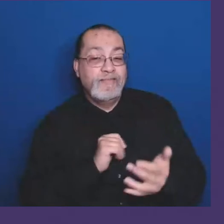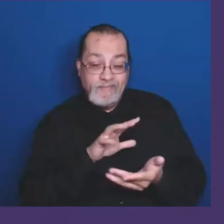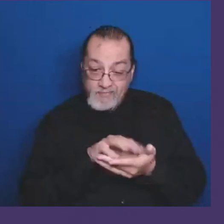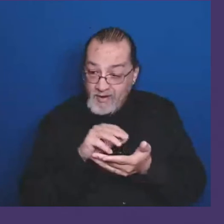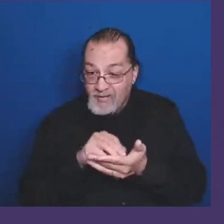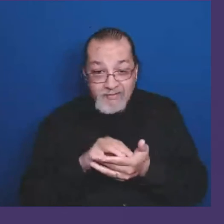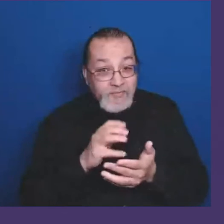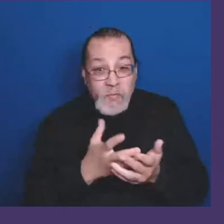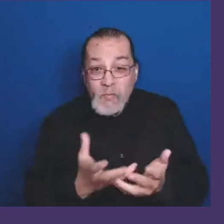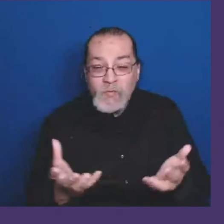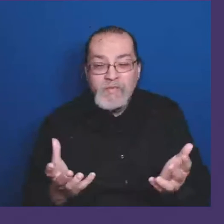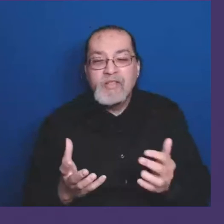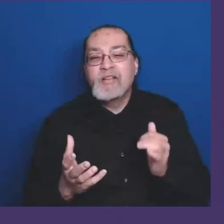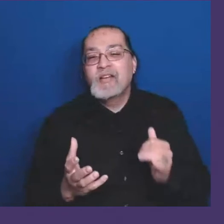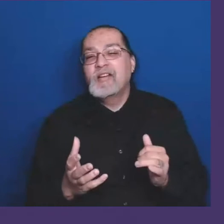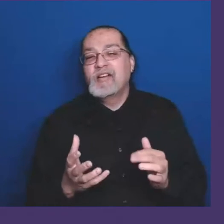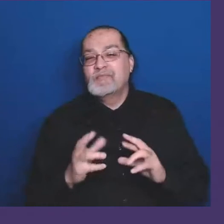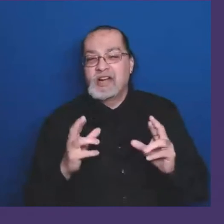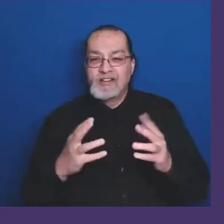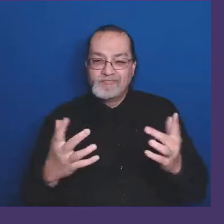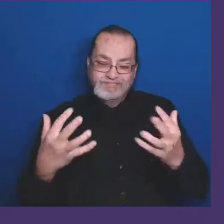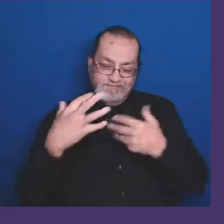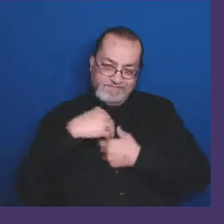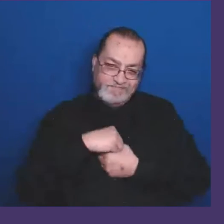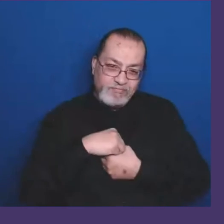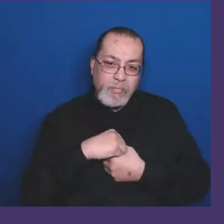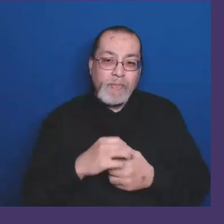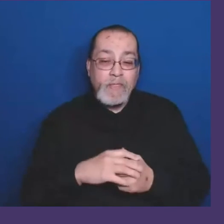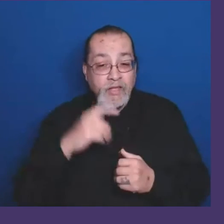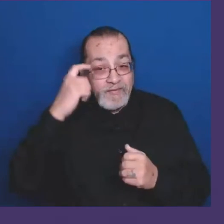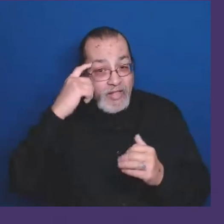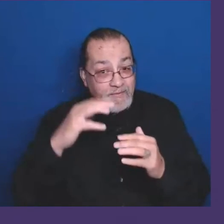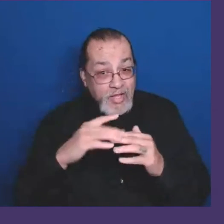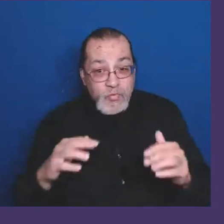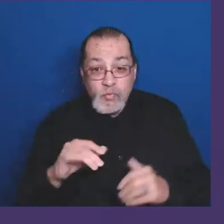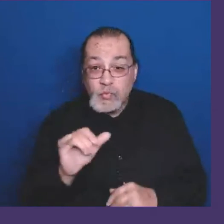can sometimes fall through the cracks. These focus rooms really help me a lot when I'm